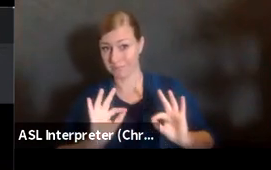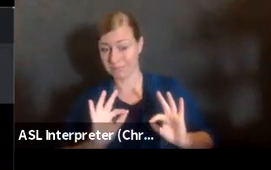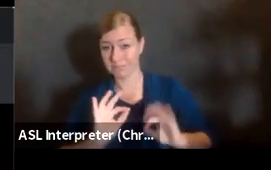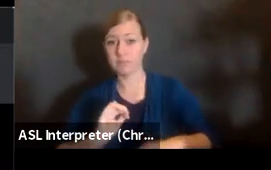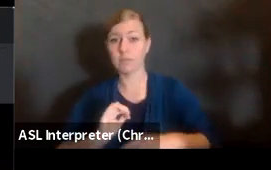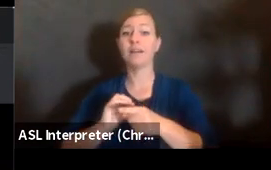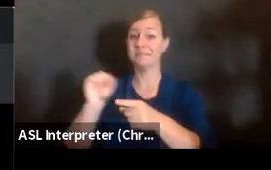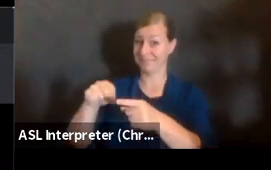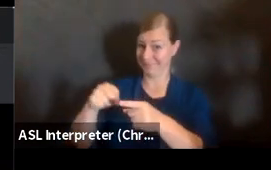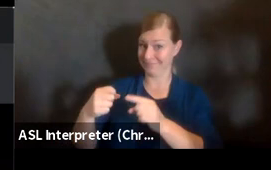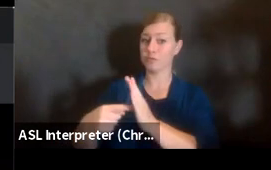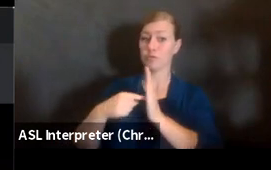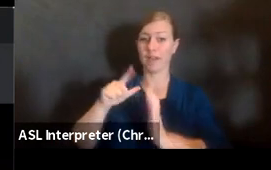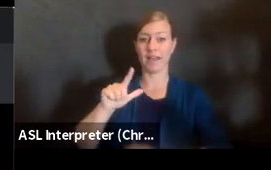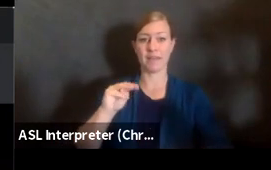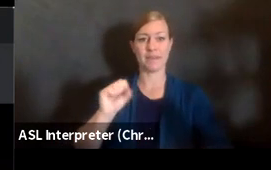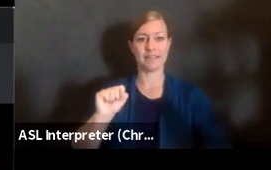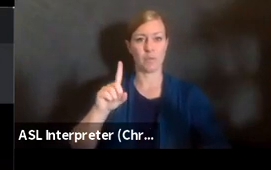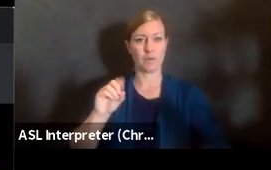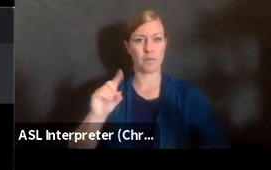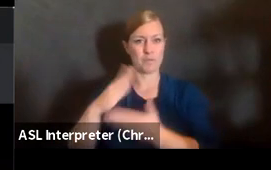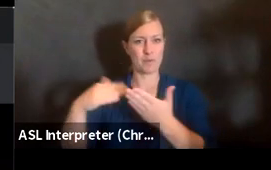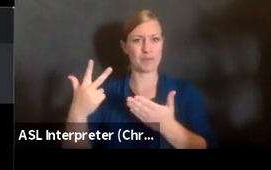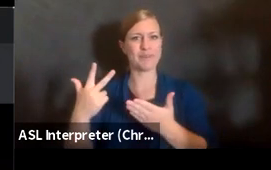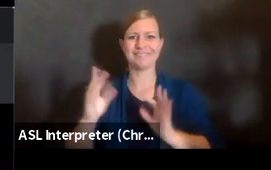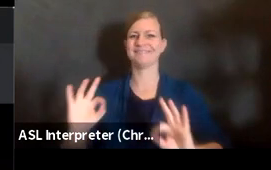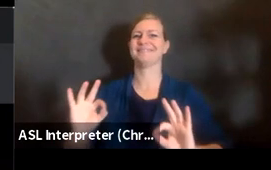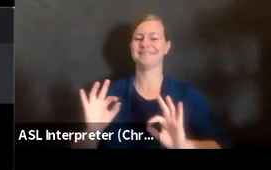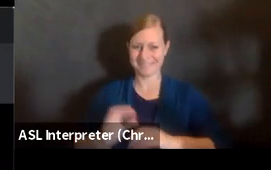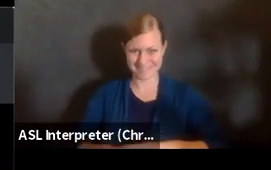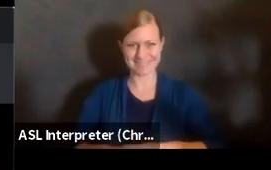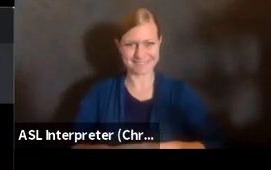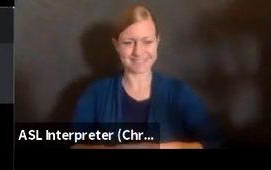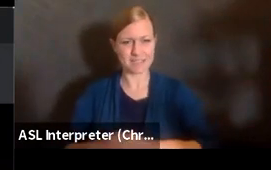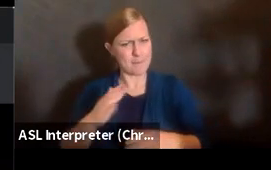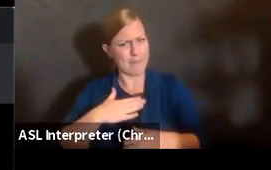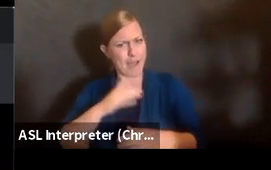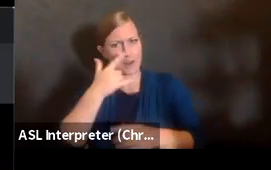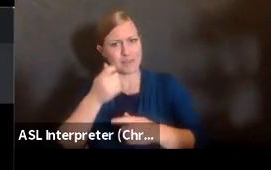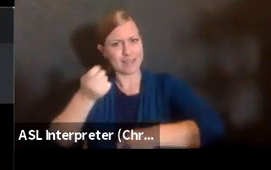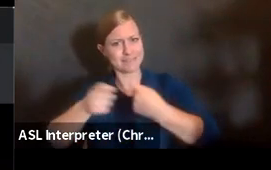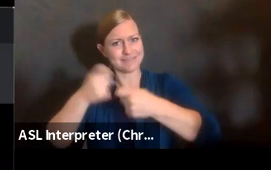Jeff Crawford: It is LMS 101 Part 3. Katherine Livick - ESD 112: Sorry, it looked like it was changing on my end. So I wanted to double check.